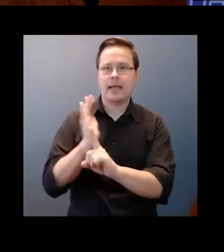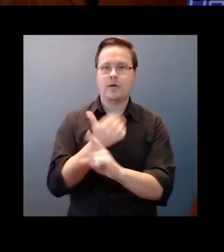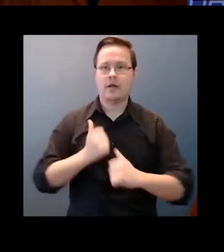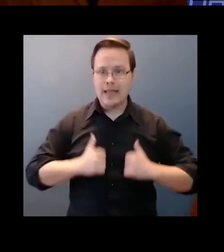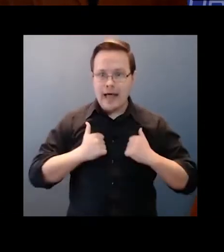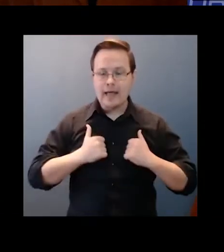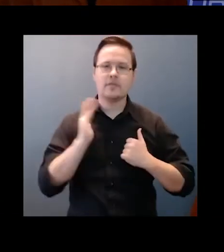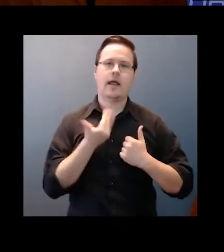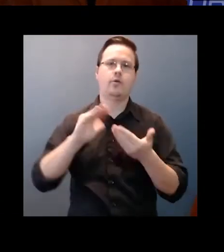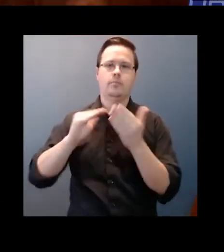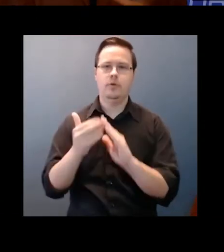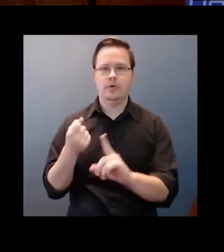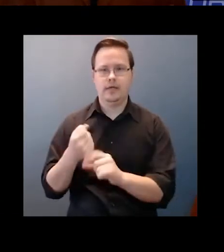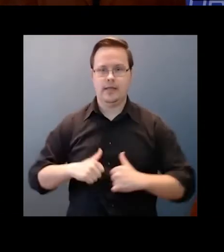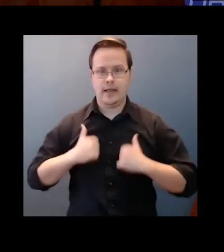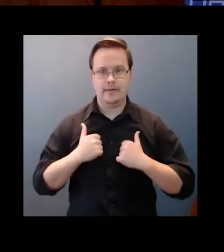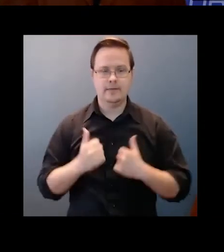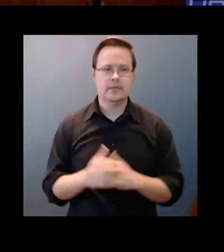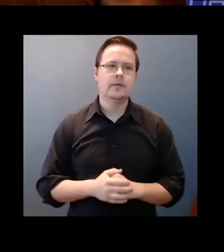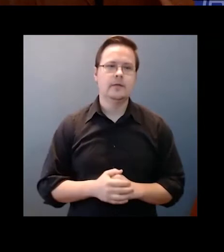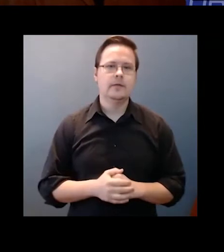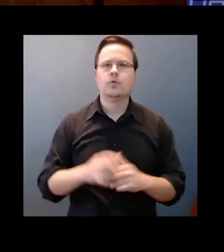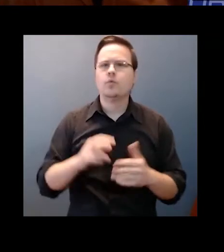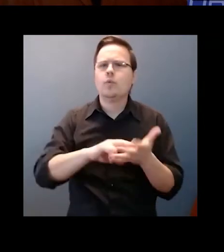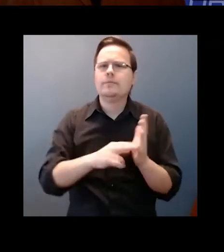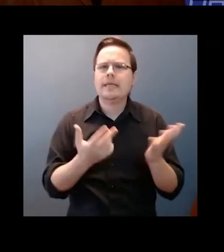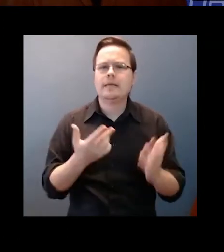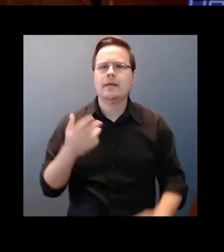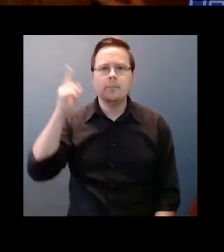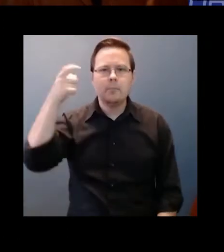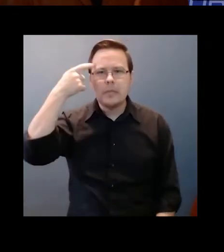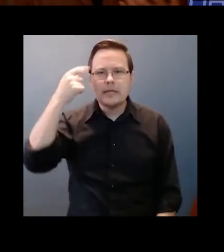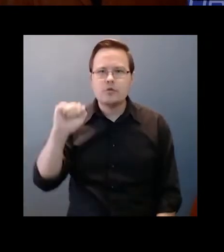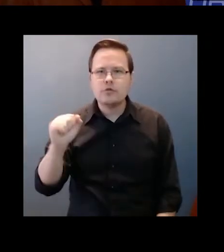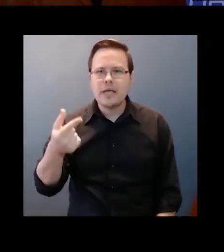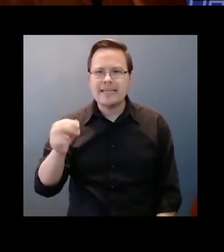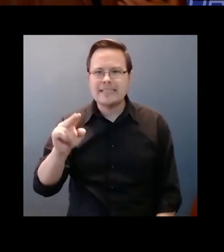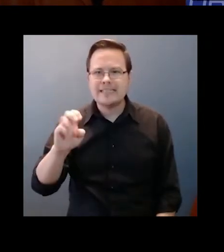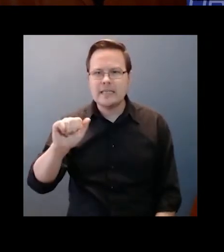And so by political agency, I mean the capacity of agents to create effects through direct